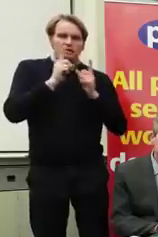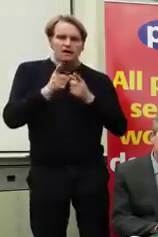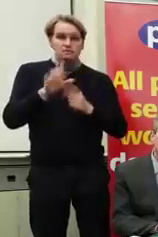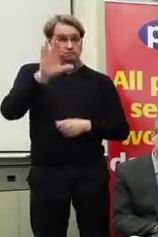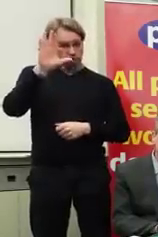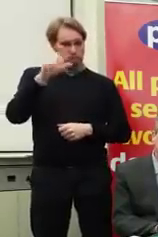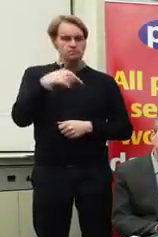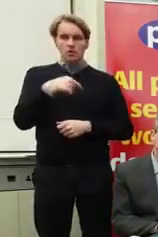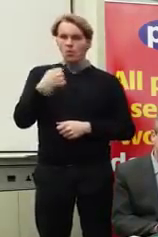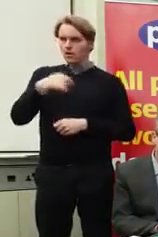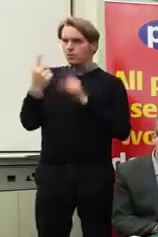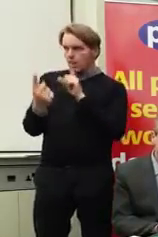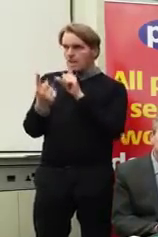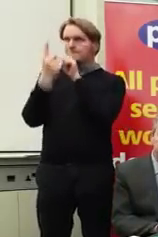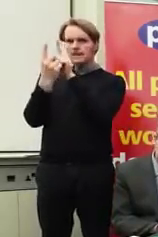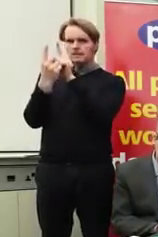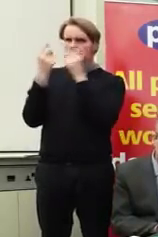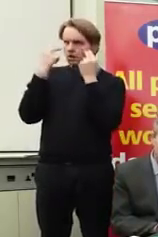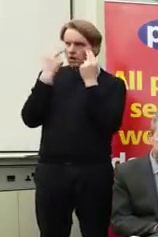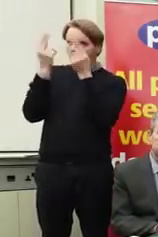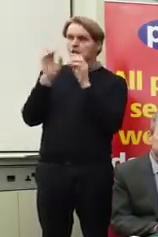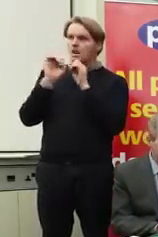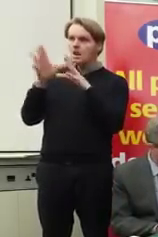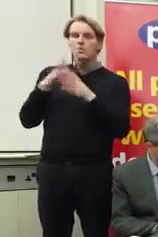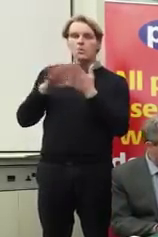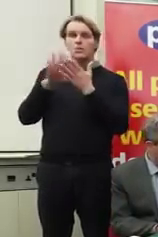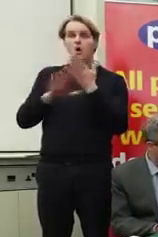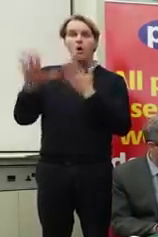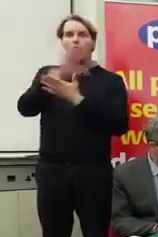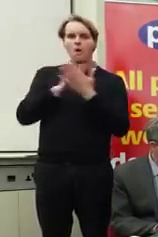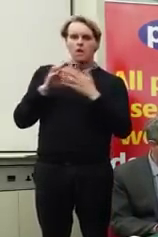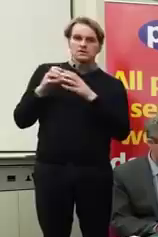we want them to know in every department, in every public sector employer that's got